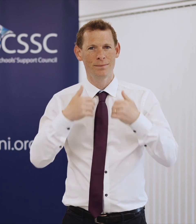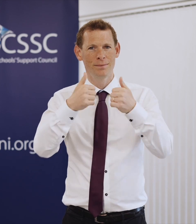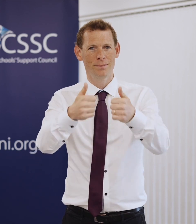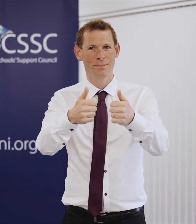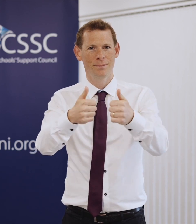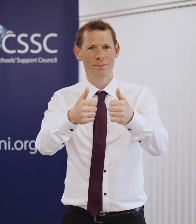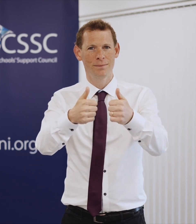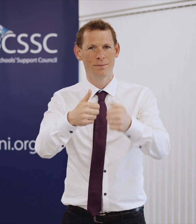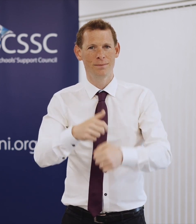Are you well?